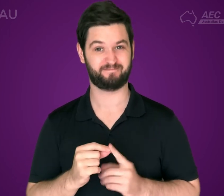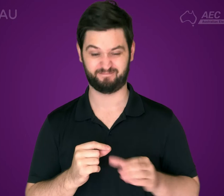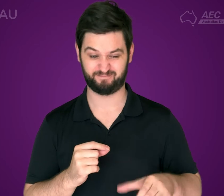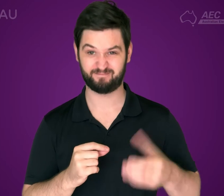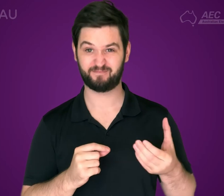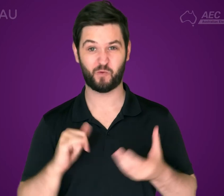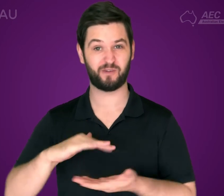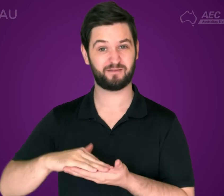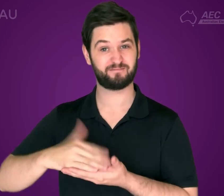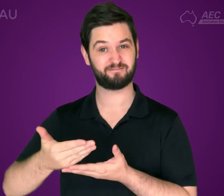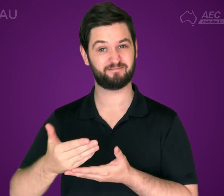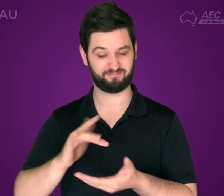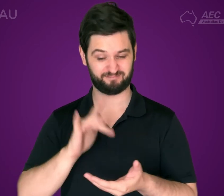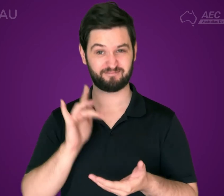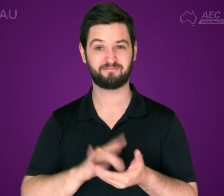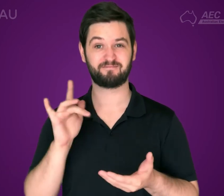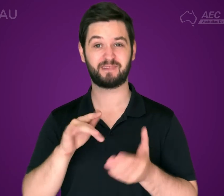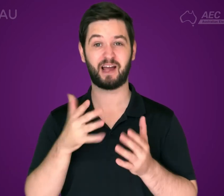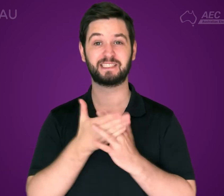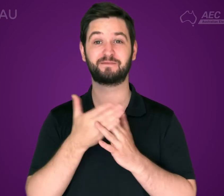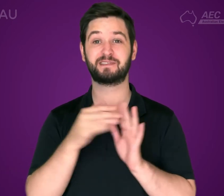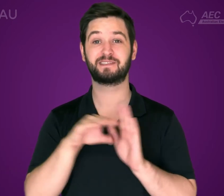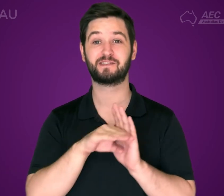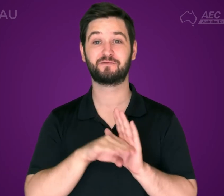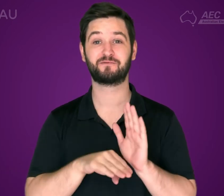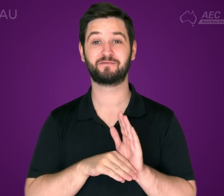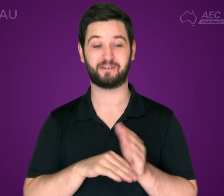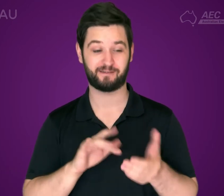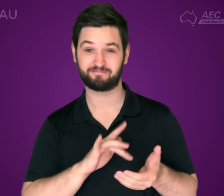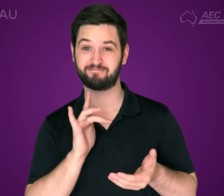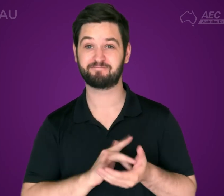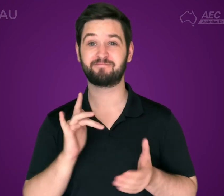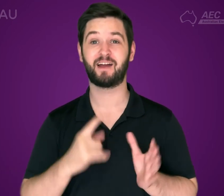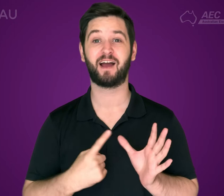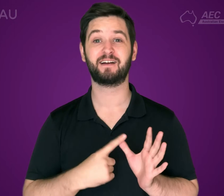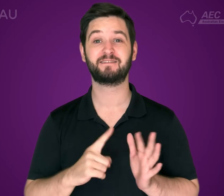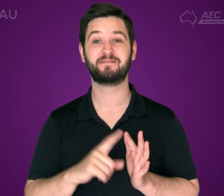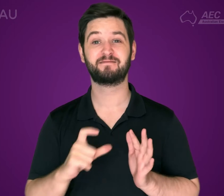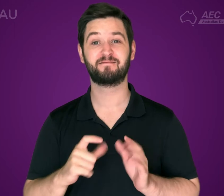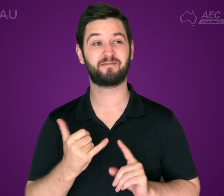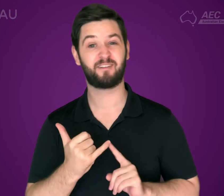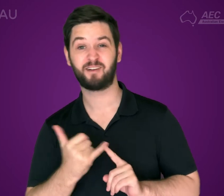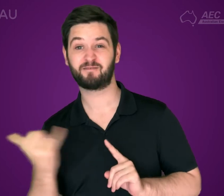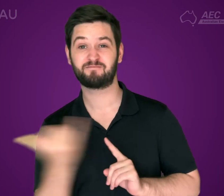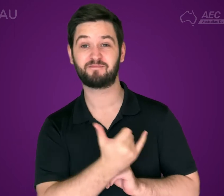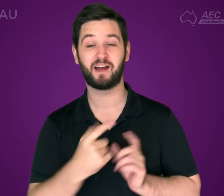Just tap on the Accessible Directory button in our app, and you will see the AEC button.